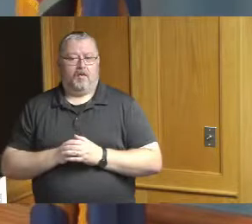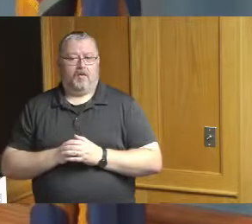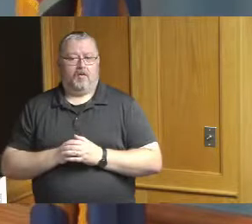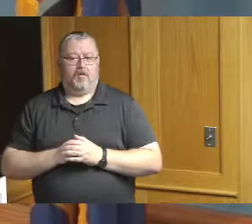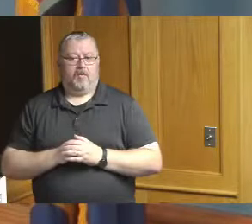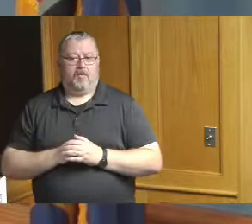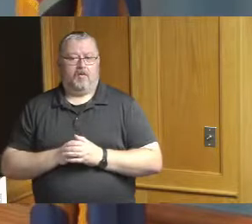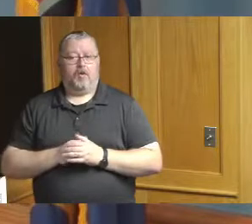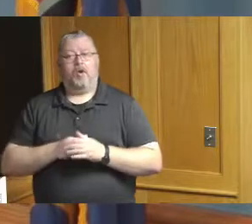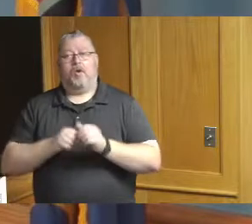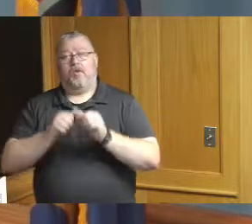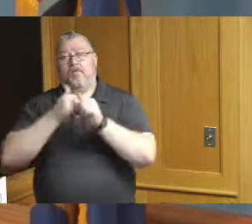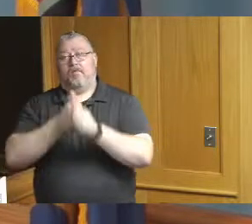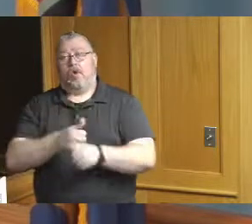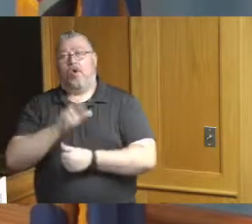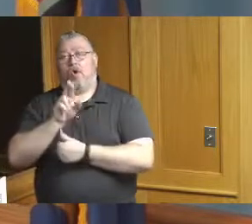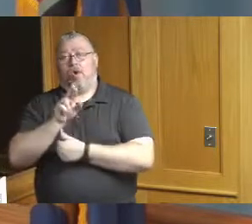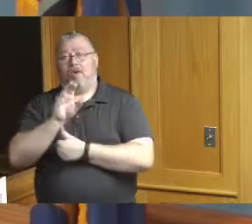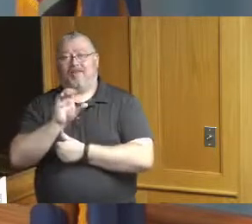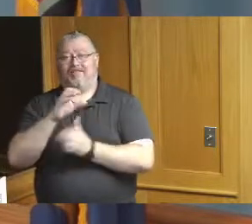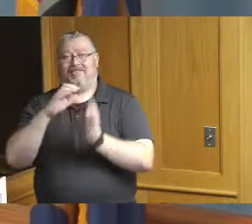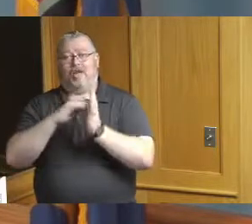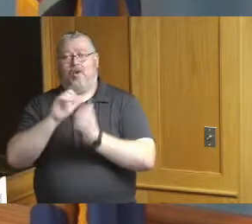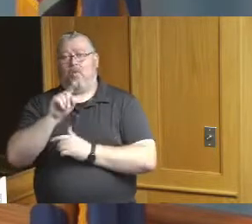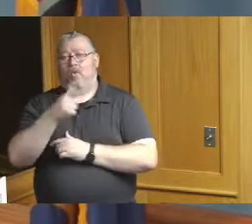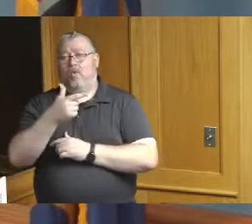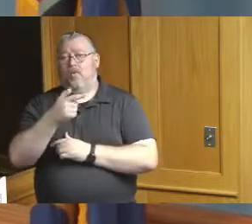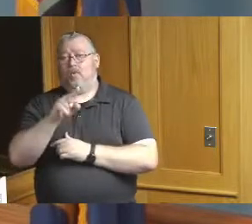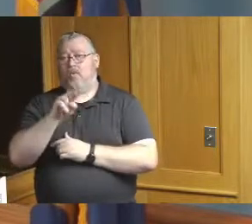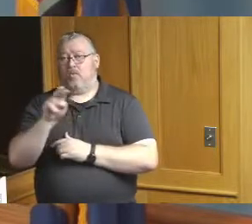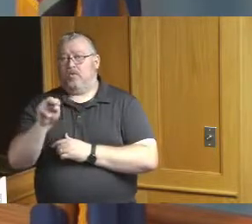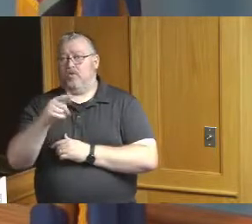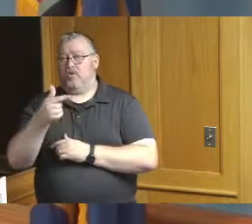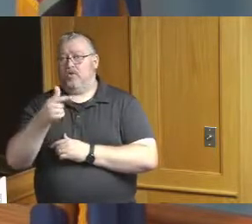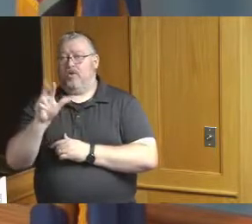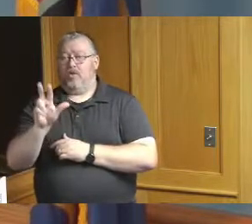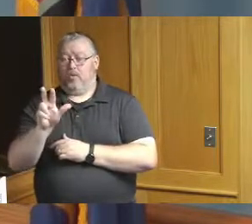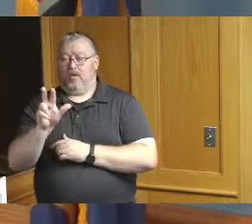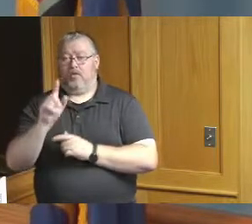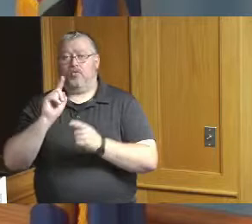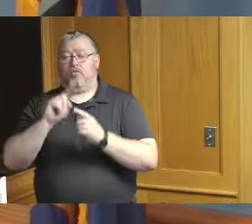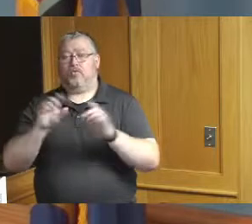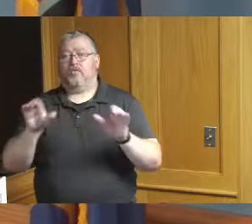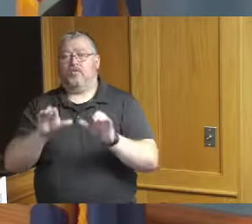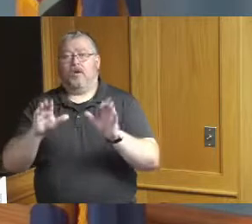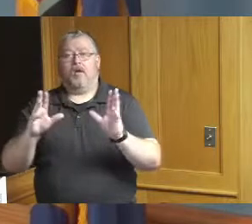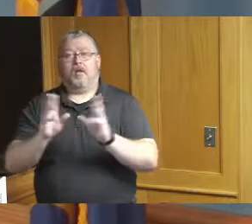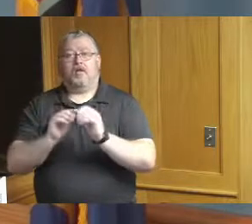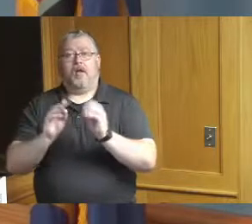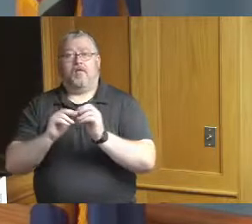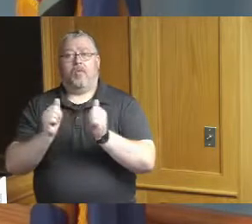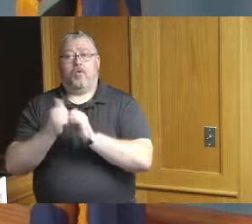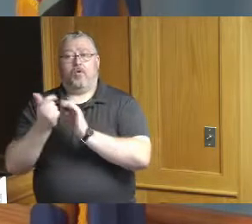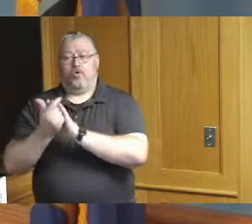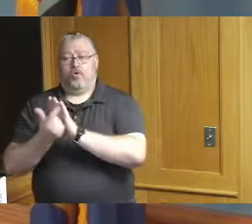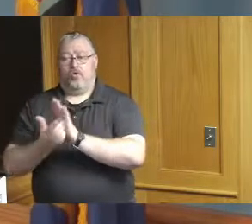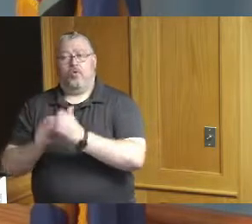pursuant to rc section 121 222 g3 to conduct a conference with an attorney to discuss